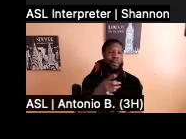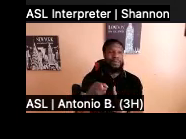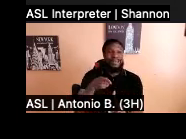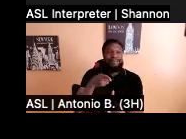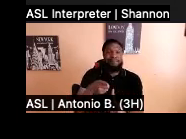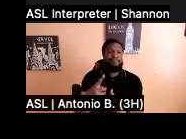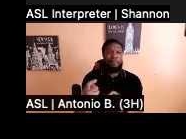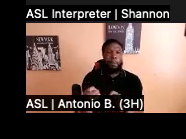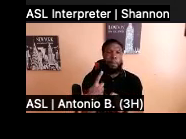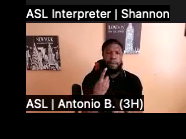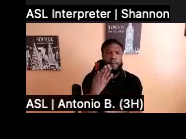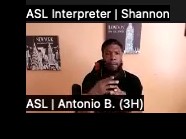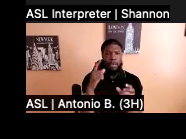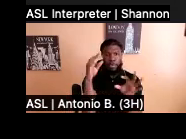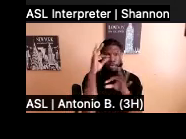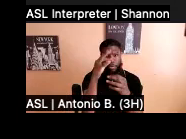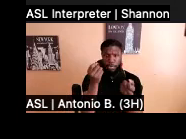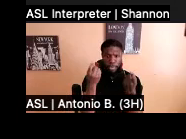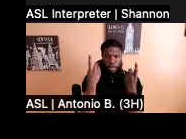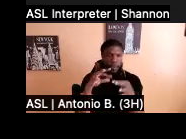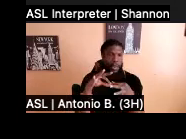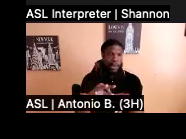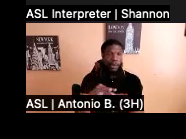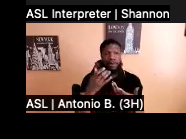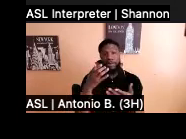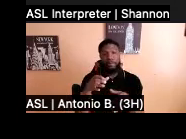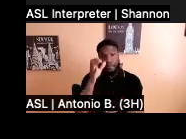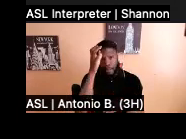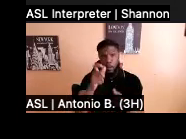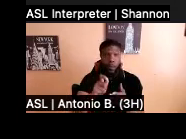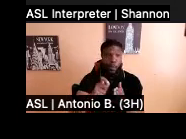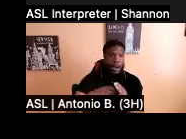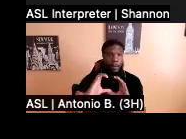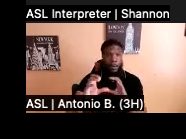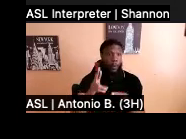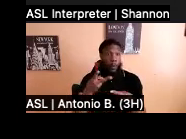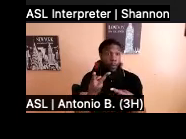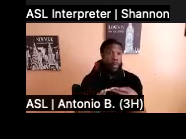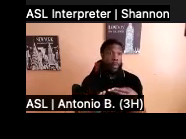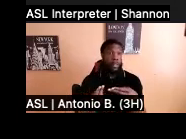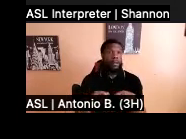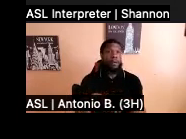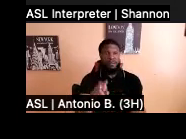either in writing or communication, or both. This is what the request form looks like. That's the